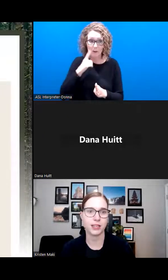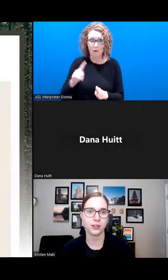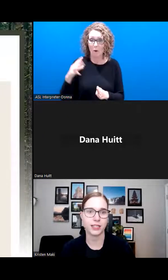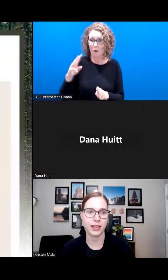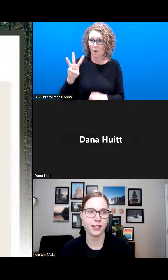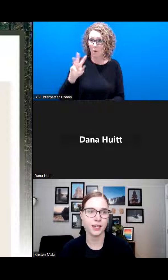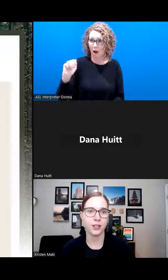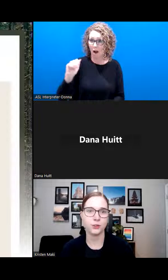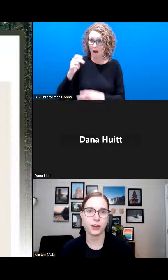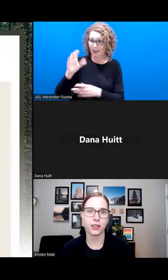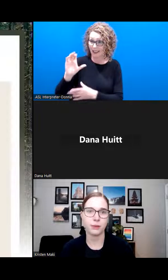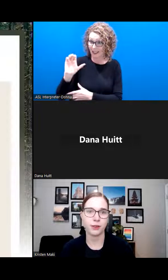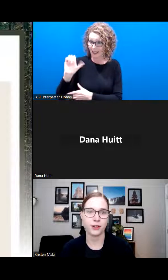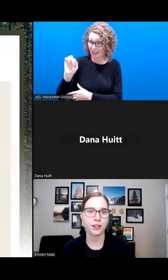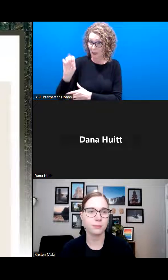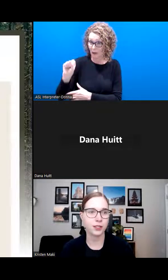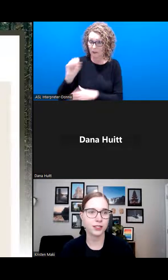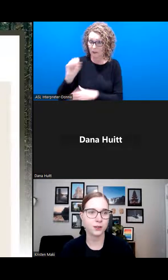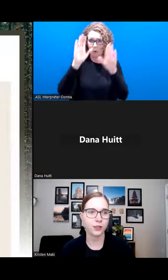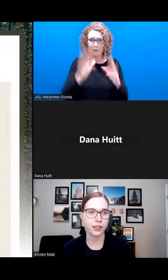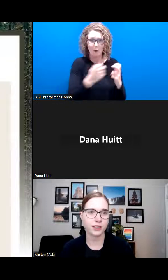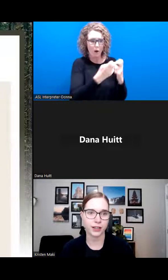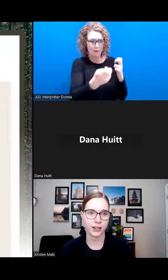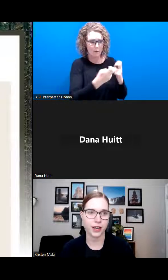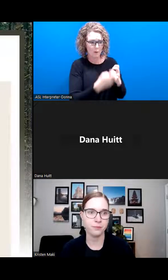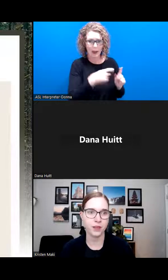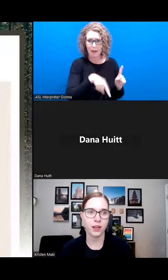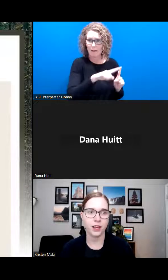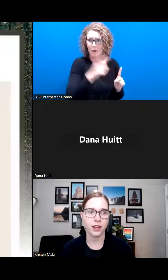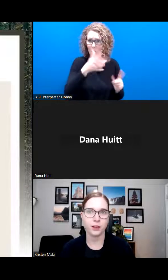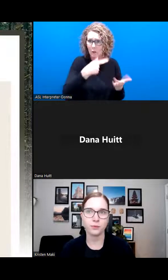for joining us. My name is Kristen Maki, and I'm